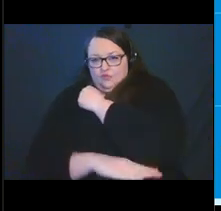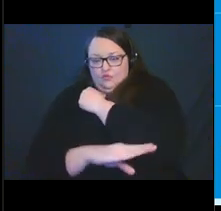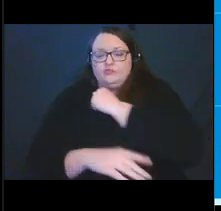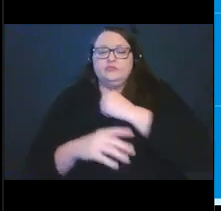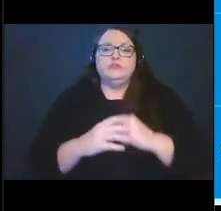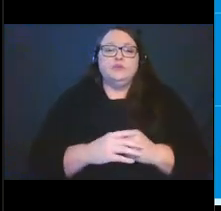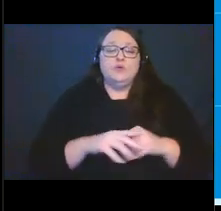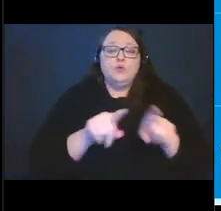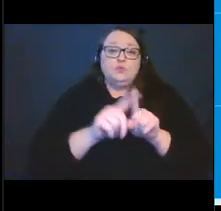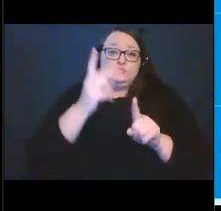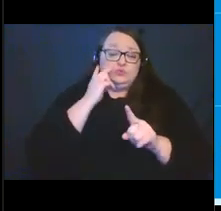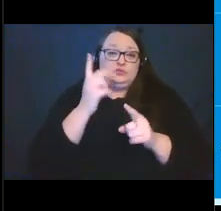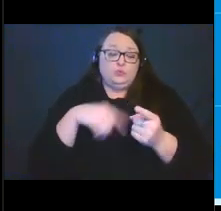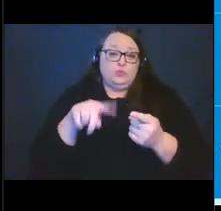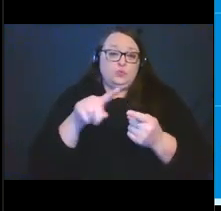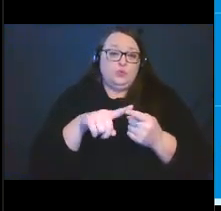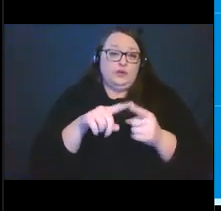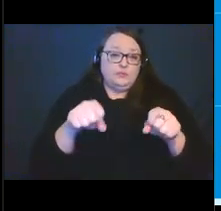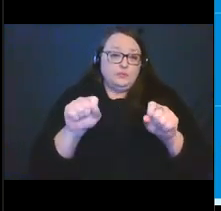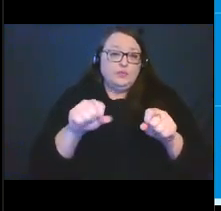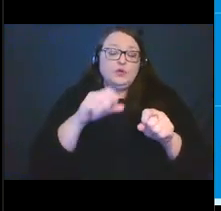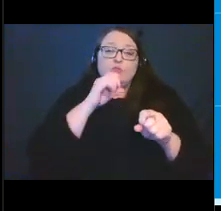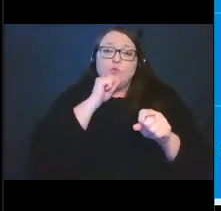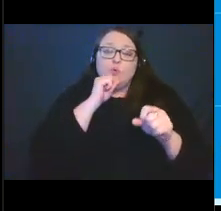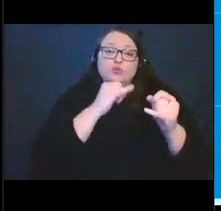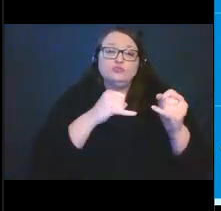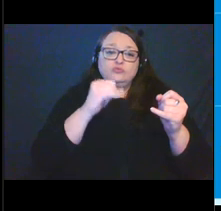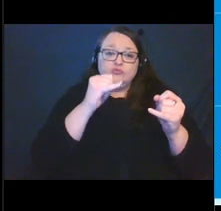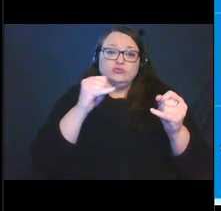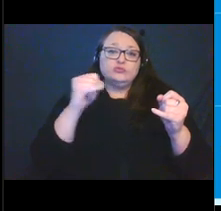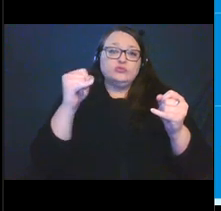see that, when applicable, the orange threshold is capped at the “red shoulder” value, which accounts